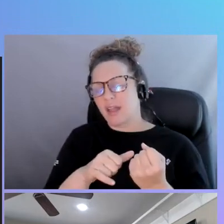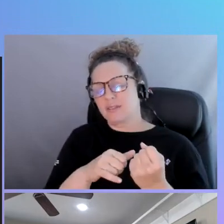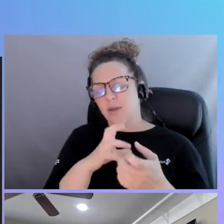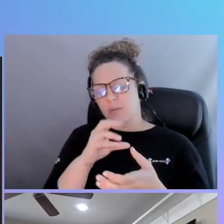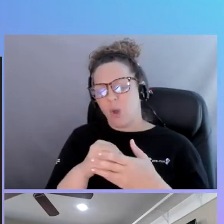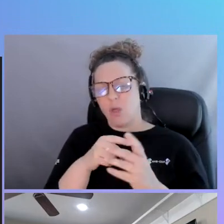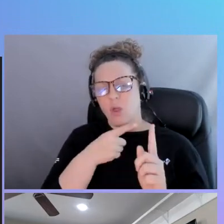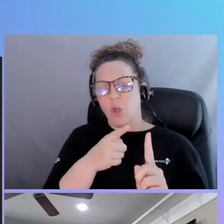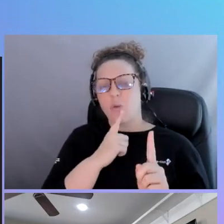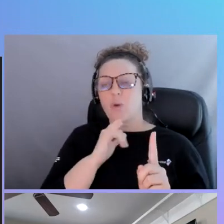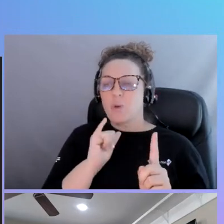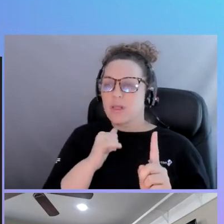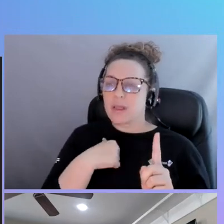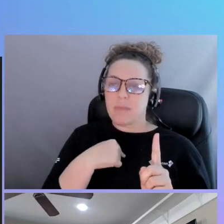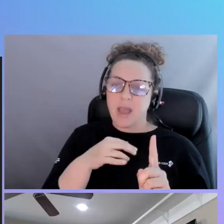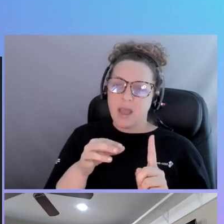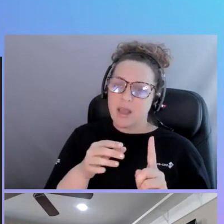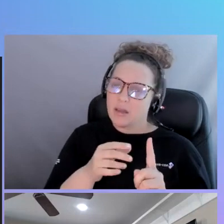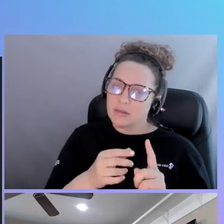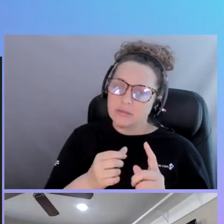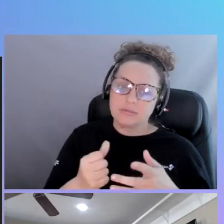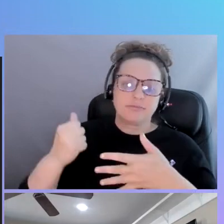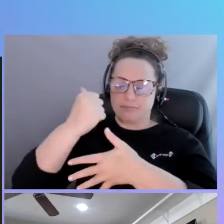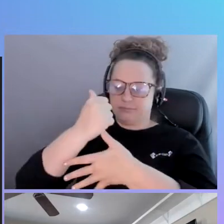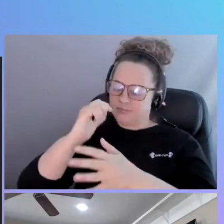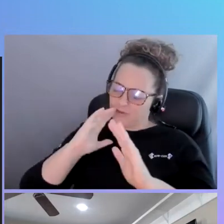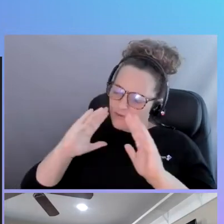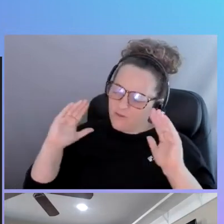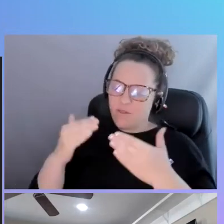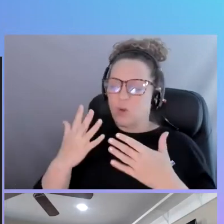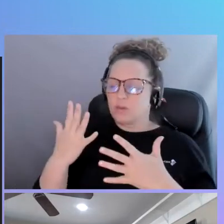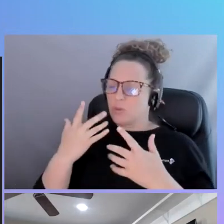my ultimate goal is to get you into to the CEO's office at